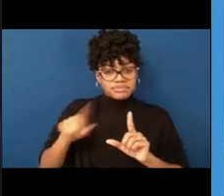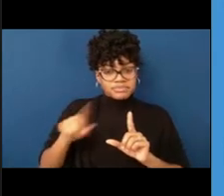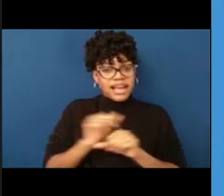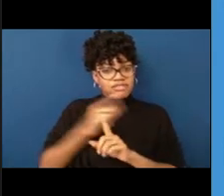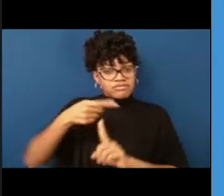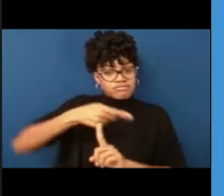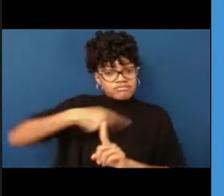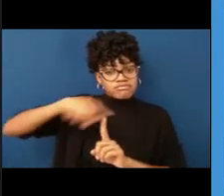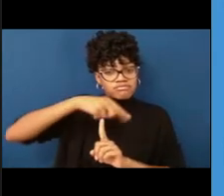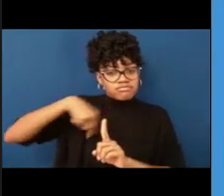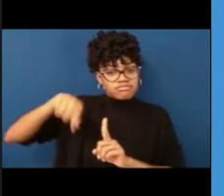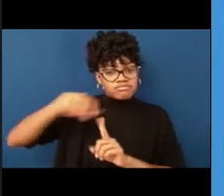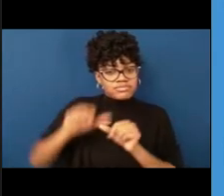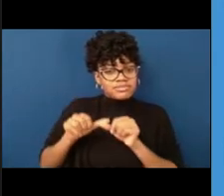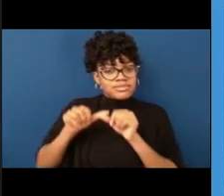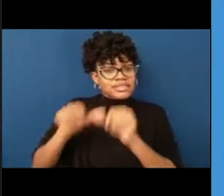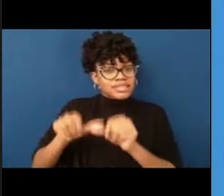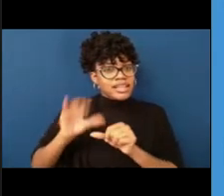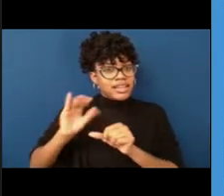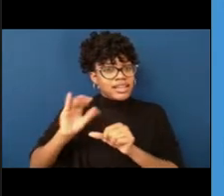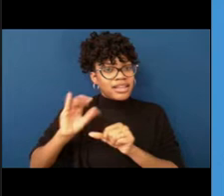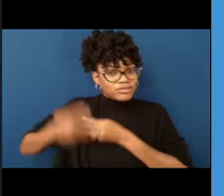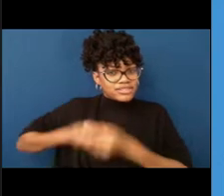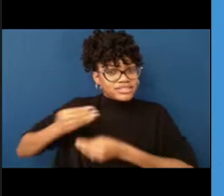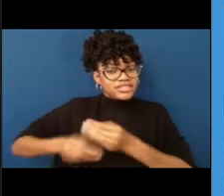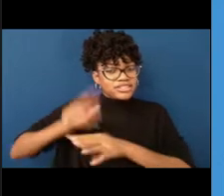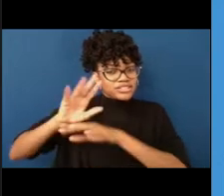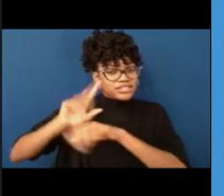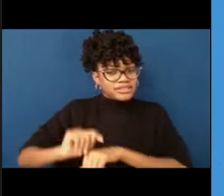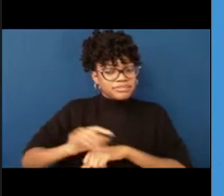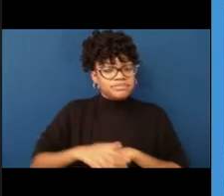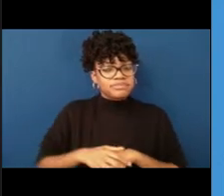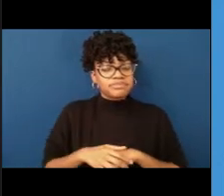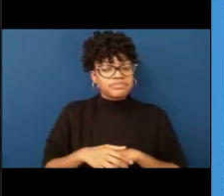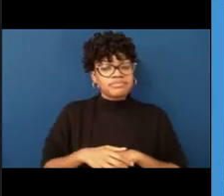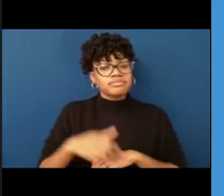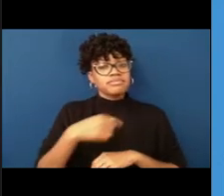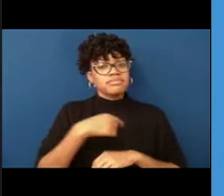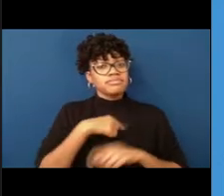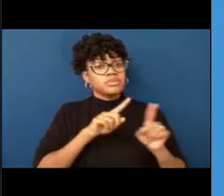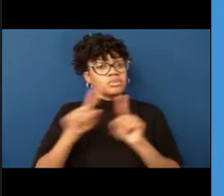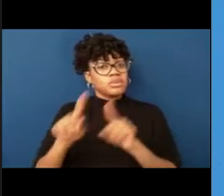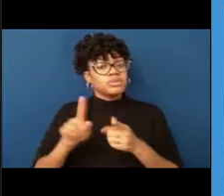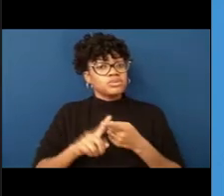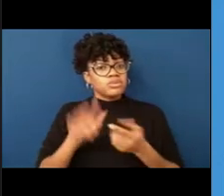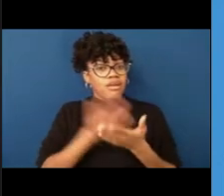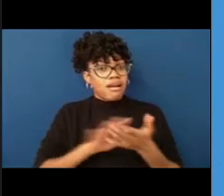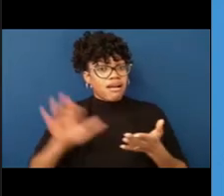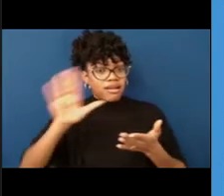And she's dancing in front of Iolani Palace. I went to college after I had my five children.